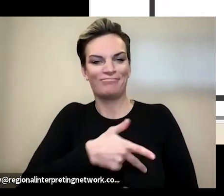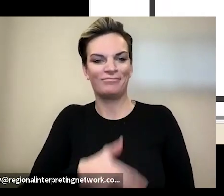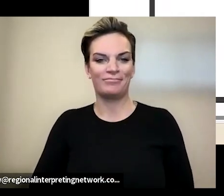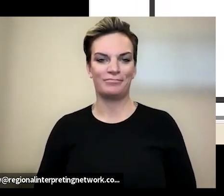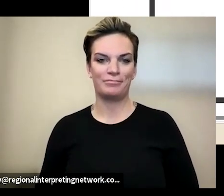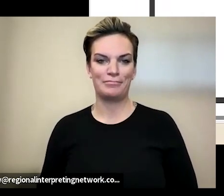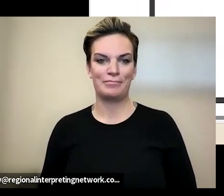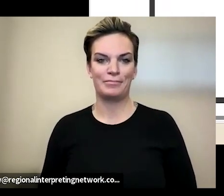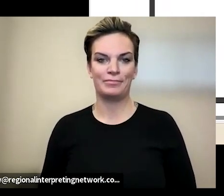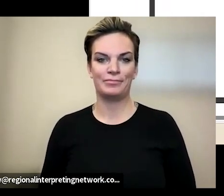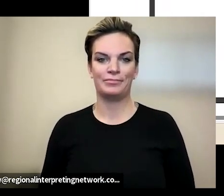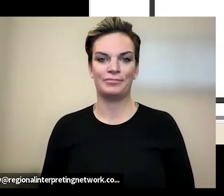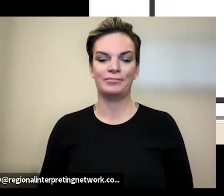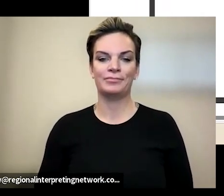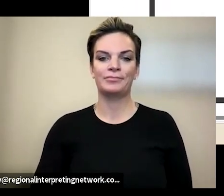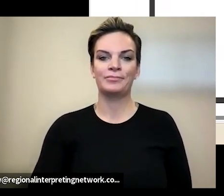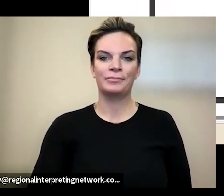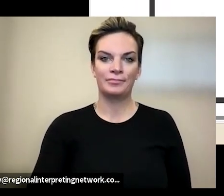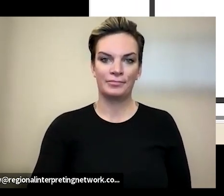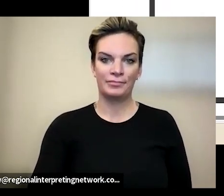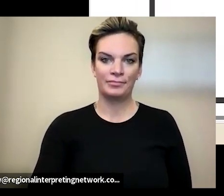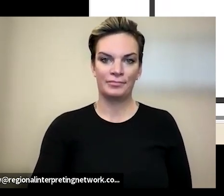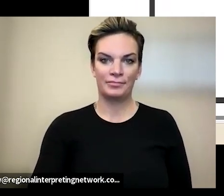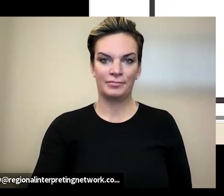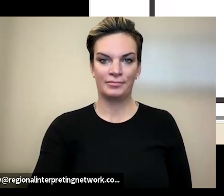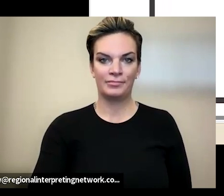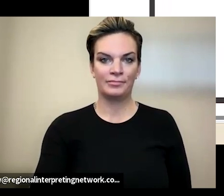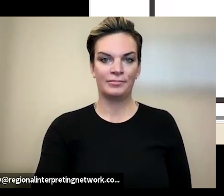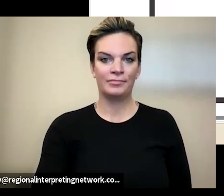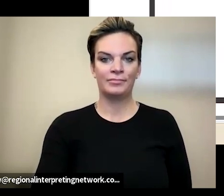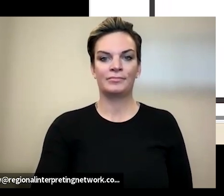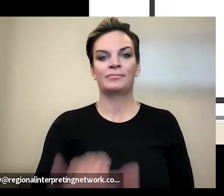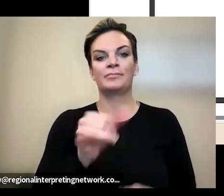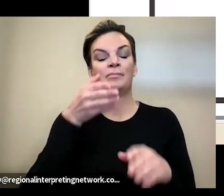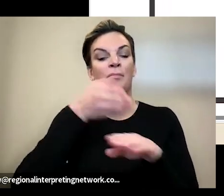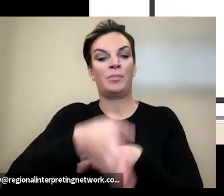Another topic I wanted to talk about today was post-stroke recrudescent, it's a very big word but